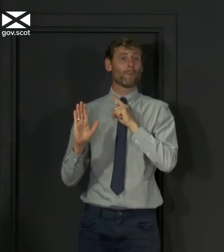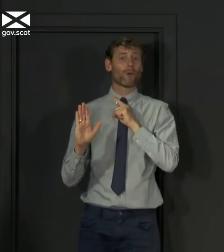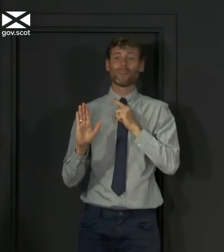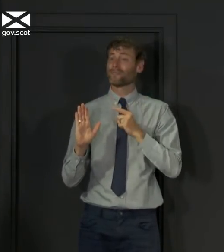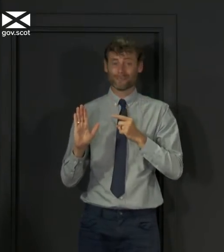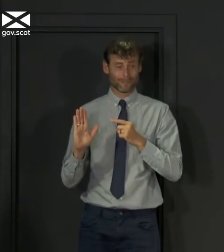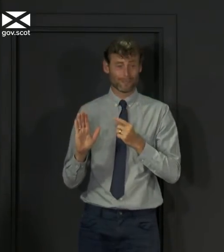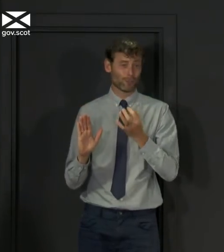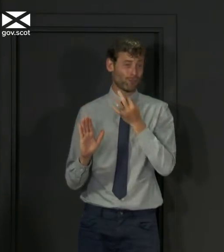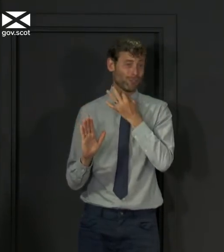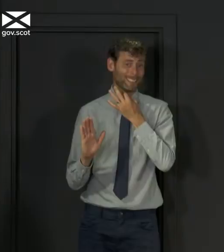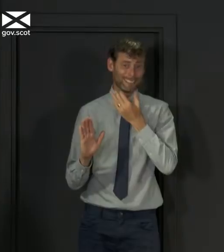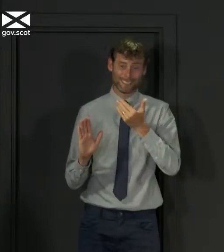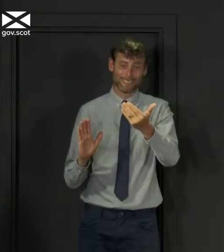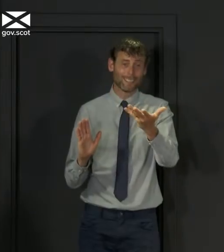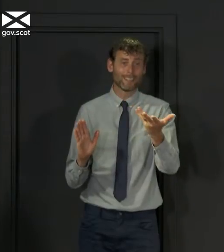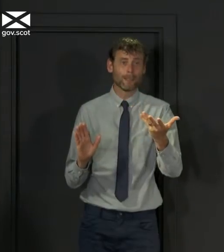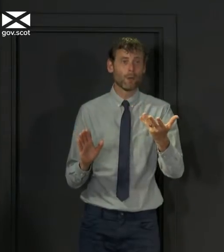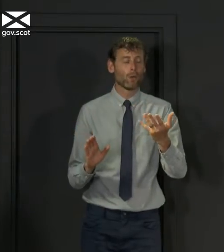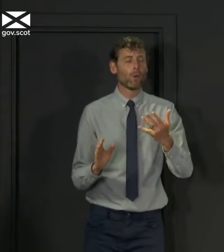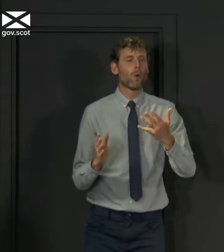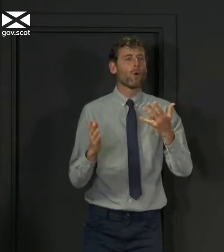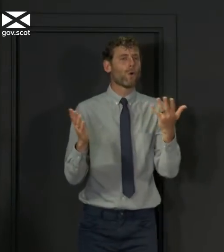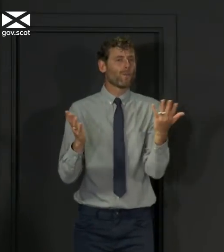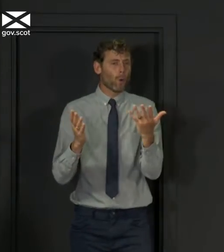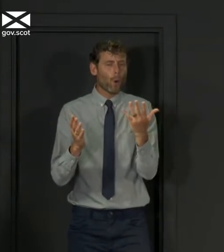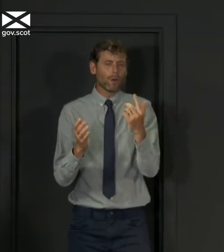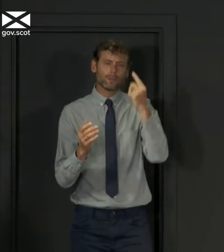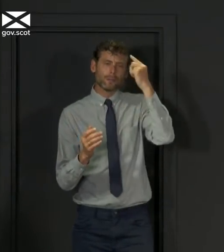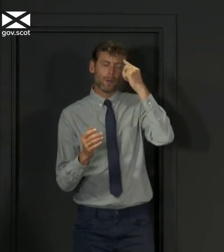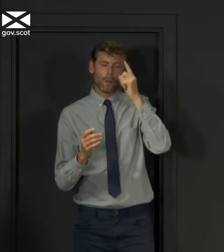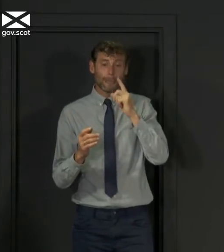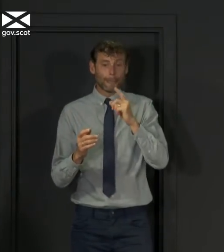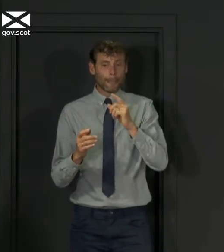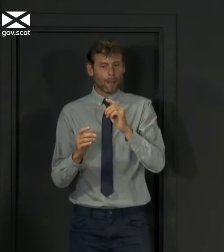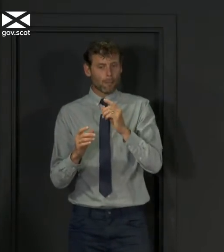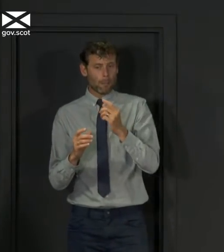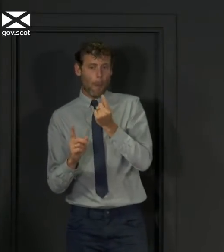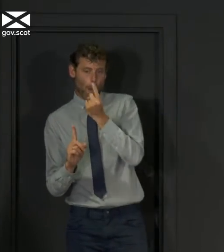So, yes, we will keep everything as an option if it is necessary, but if we all voluntarily